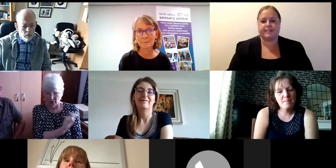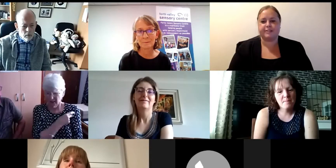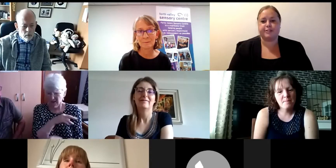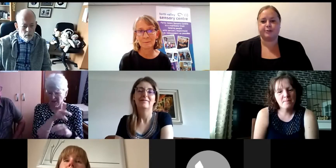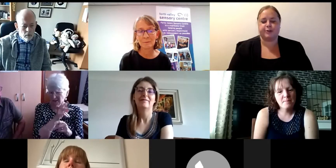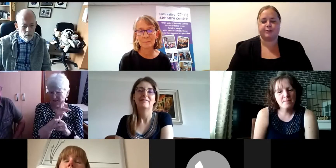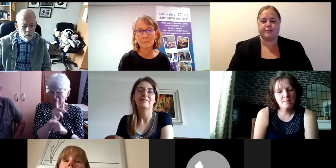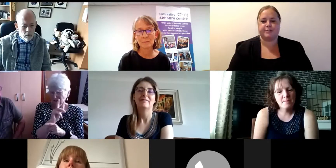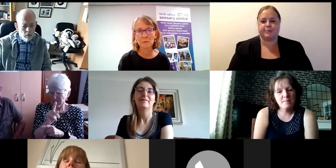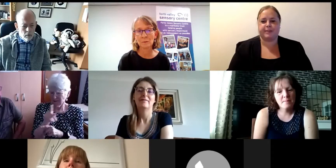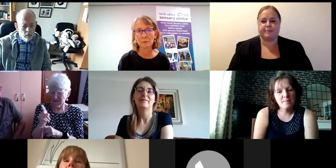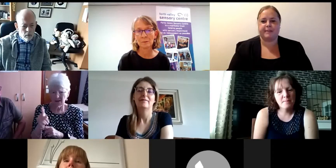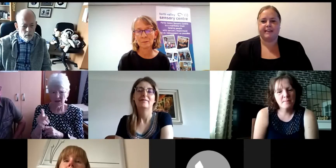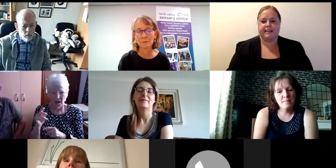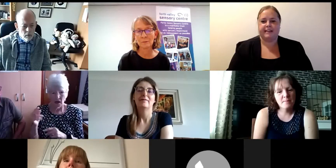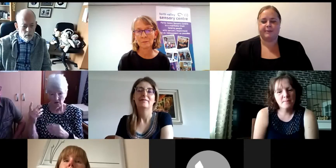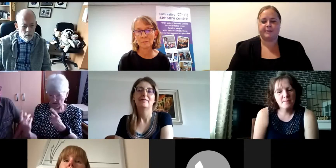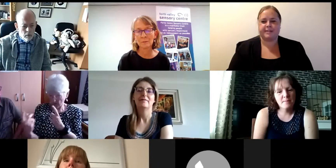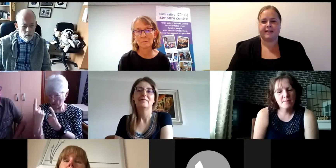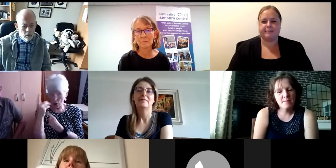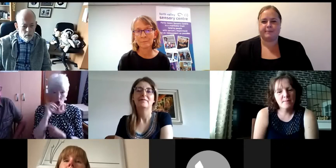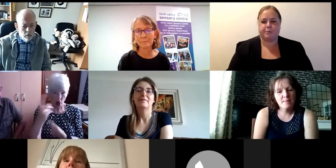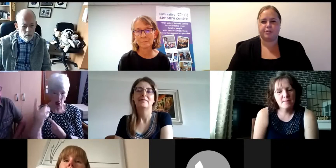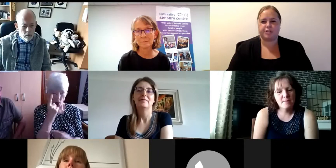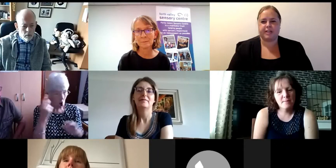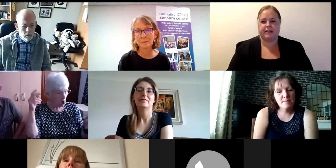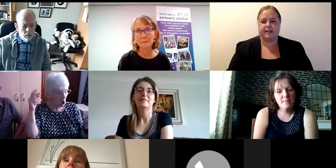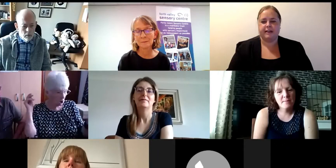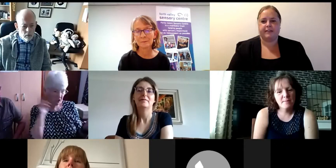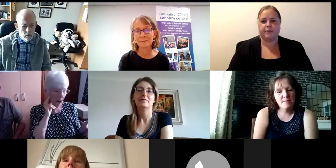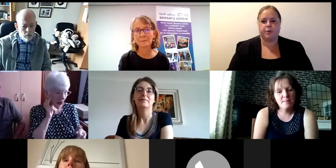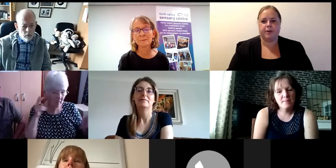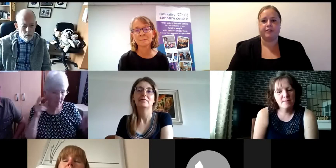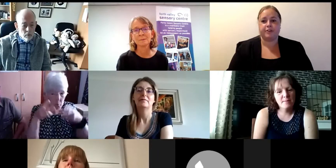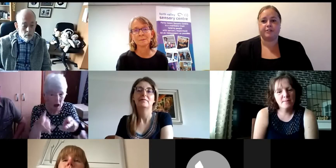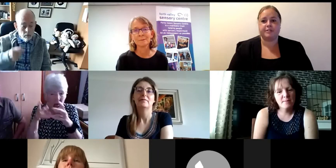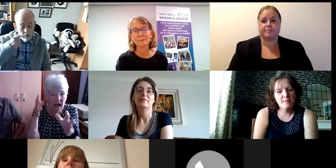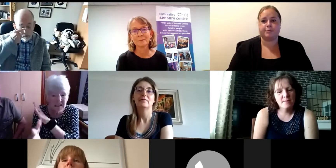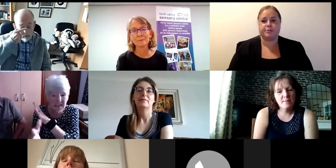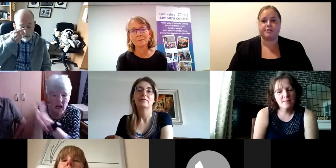Two other girls with me had just been watching it and then one of the girls approached me